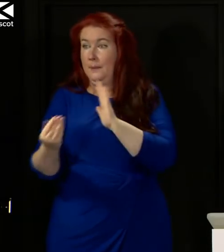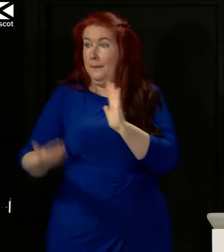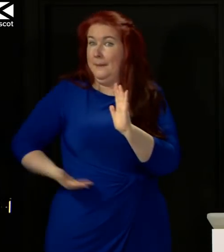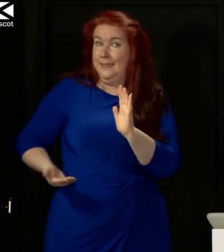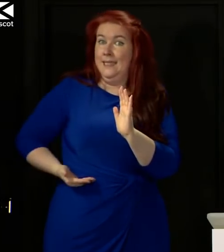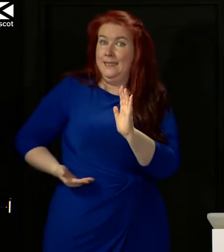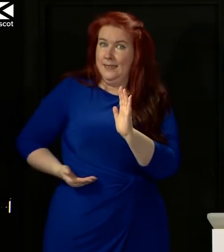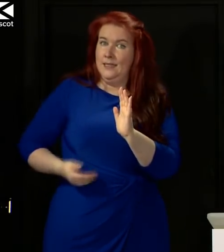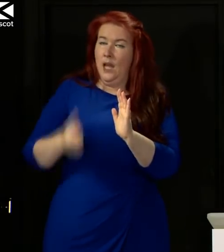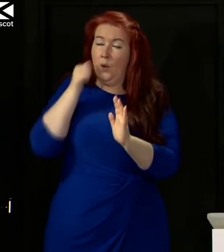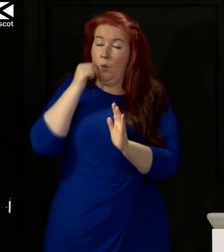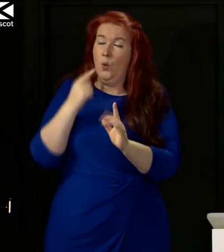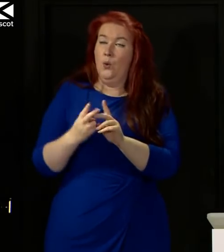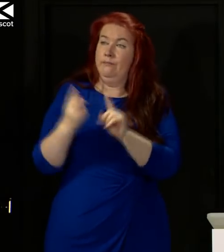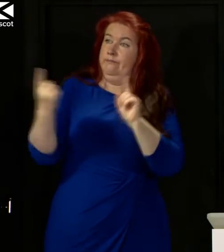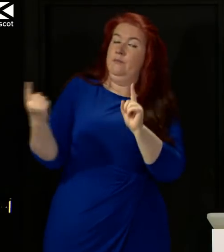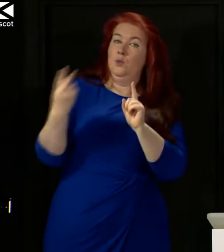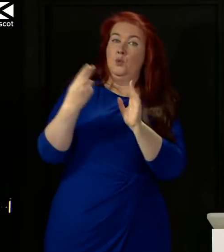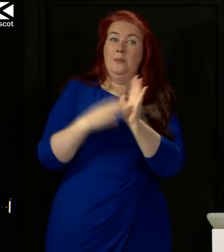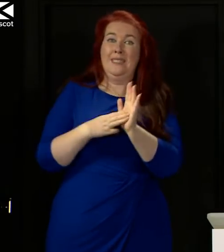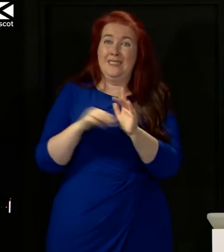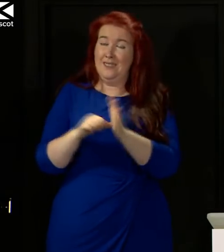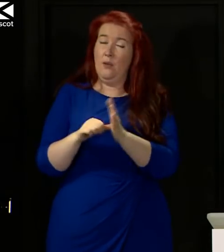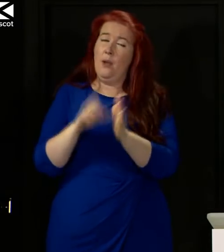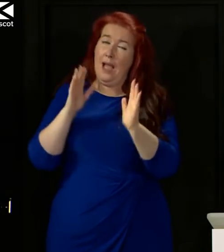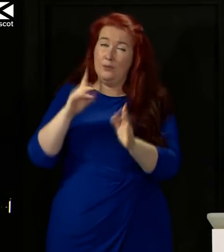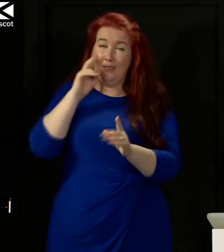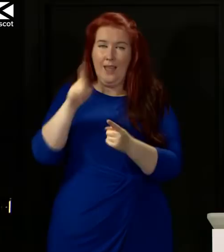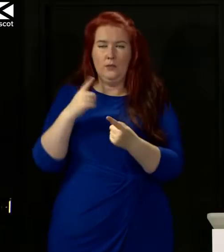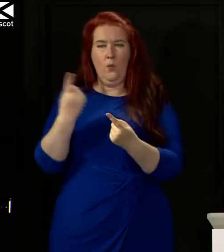But we have to see this in the round. We have to be certain that the package of things we